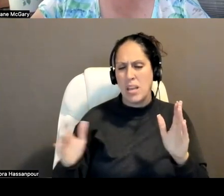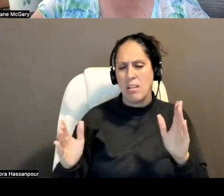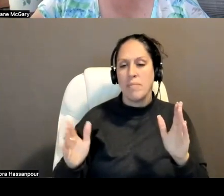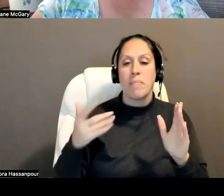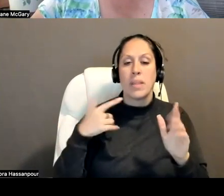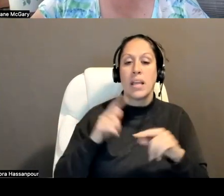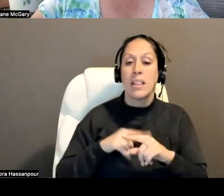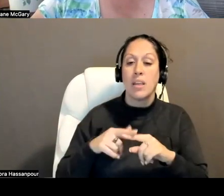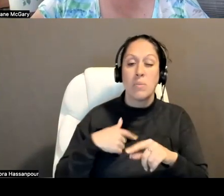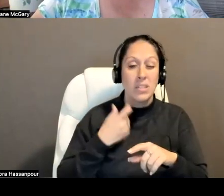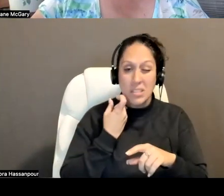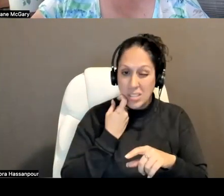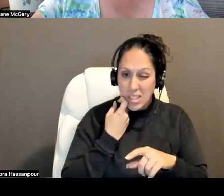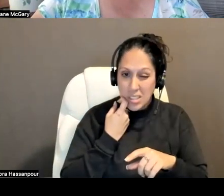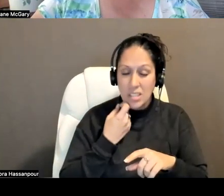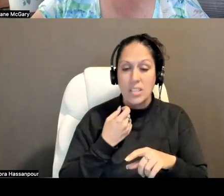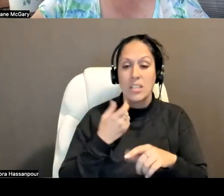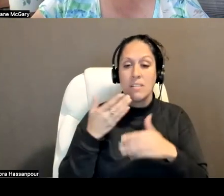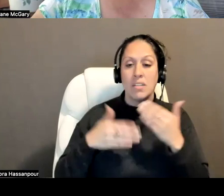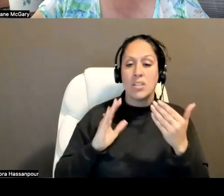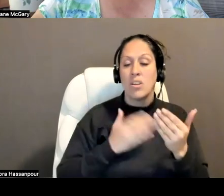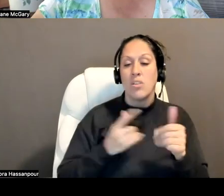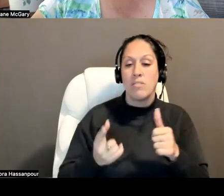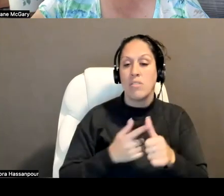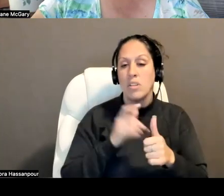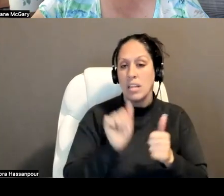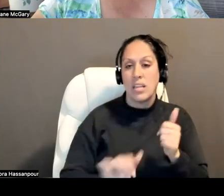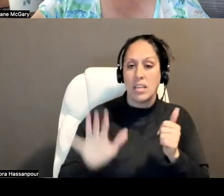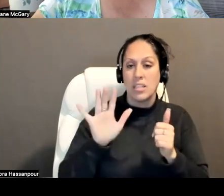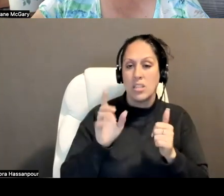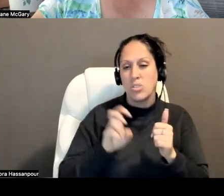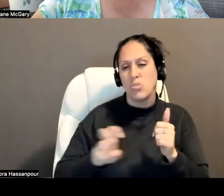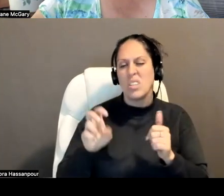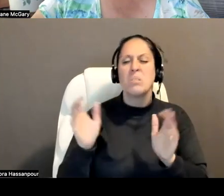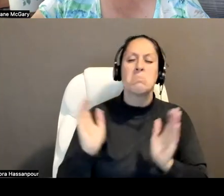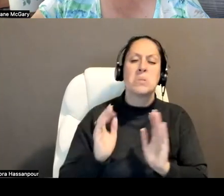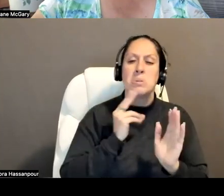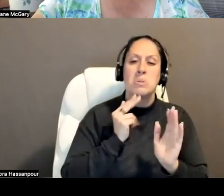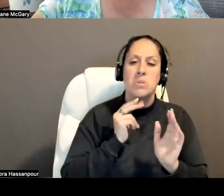we just got off from our first Asia tour-- it's a mini Asia tour-- but we had our first